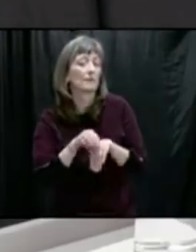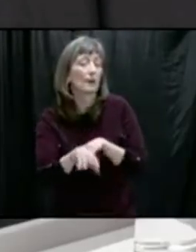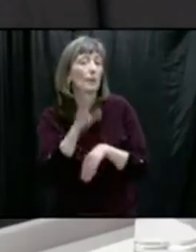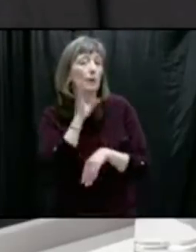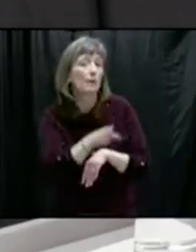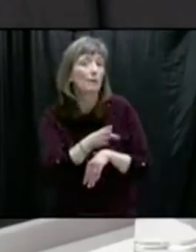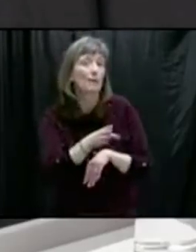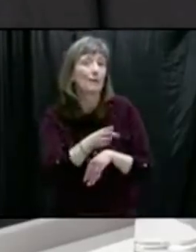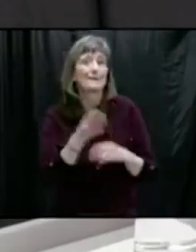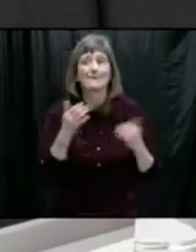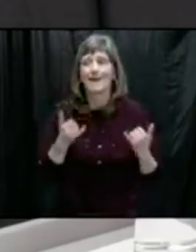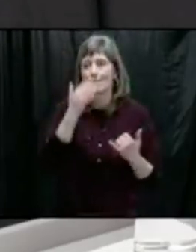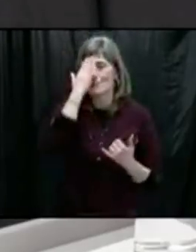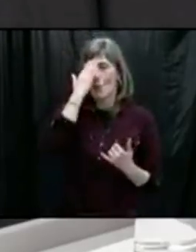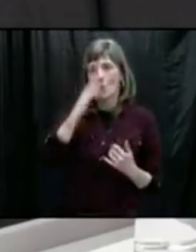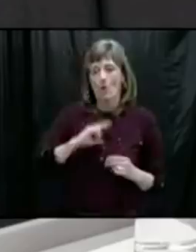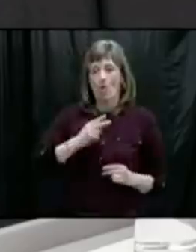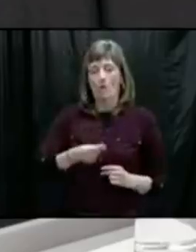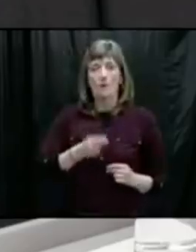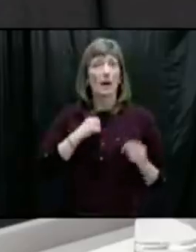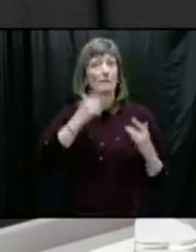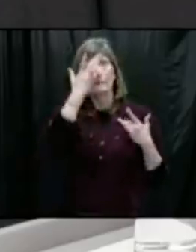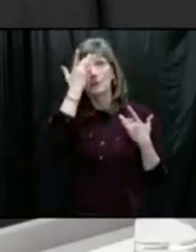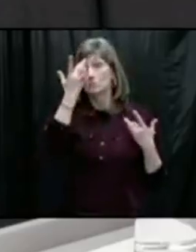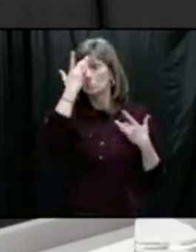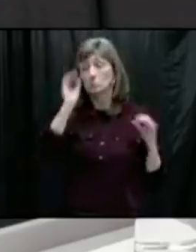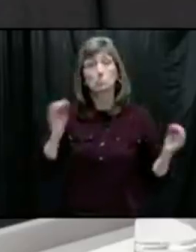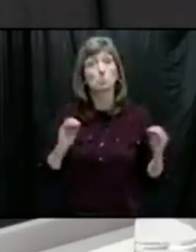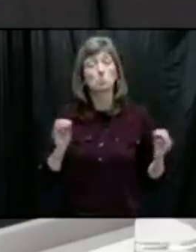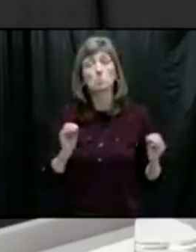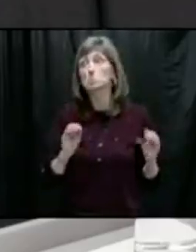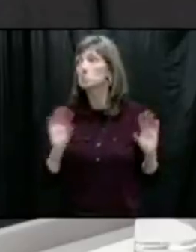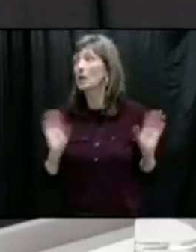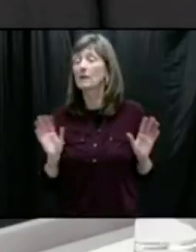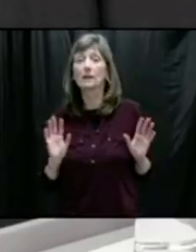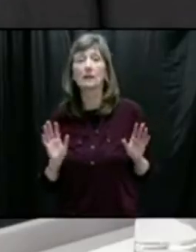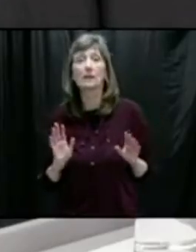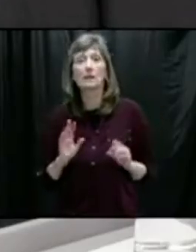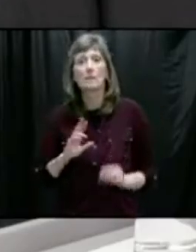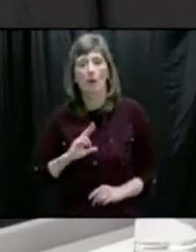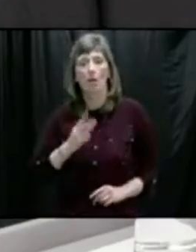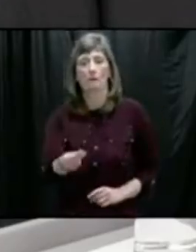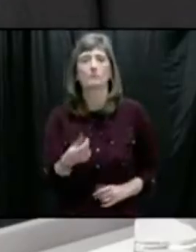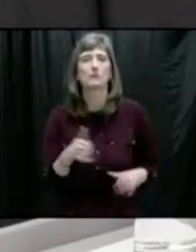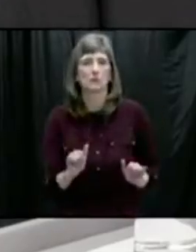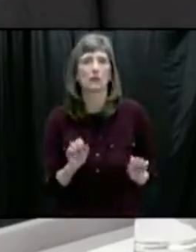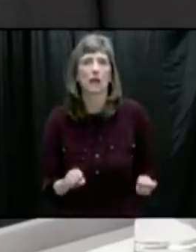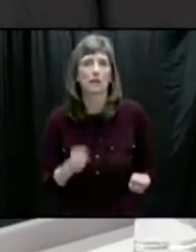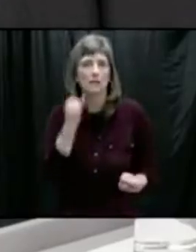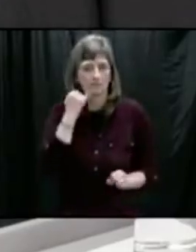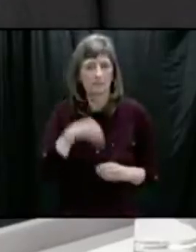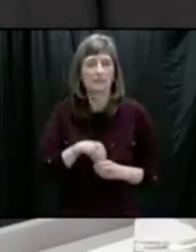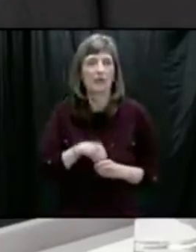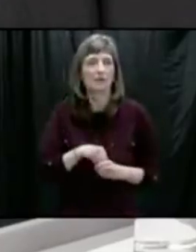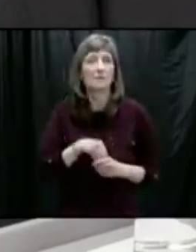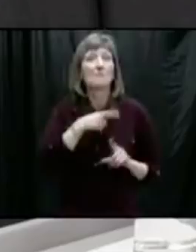WE KNOW COVID-19 IS CONTAGIOUS BEFORE A PERSON IS SYMPTOMATIC AND WE HAVE ALWAYS KNOWN THAT